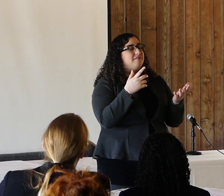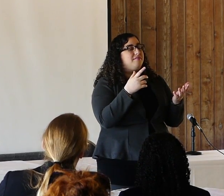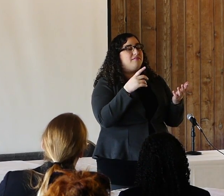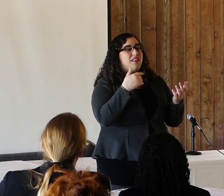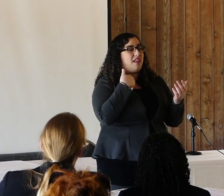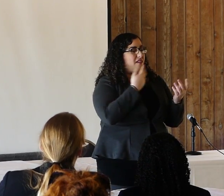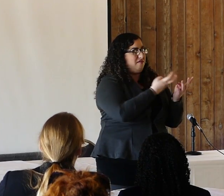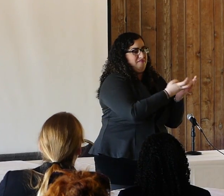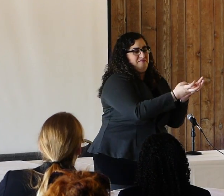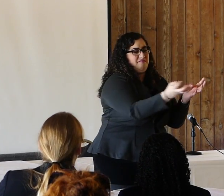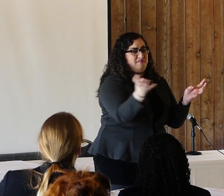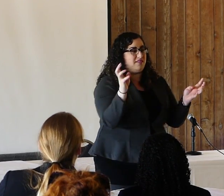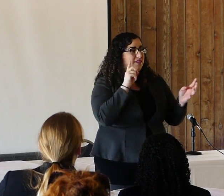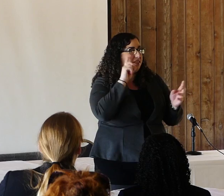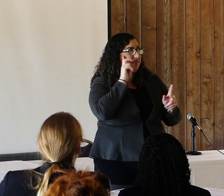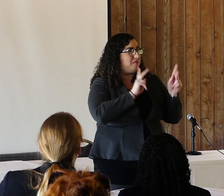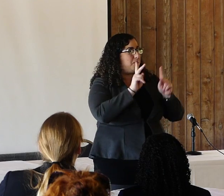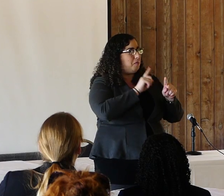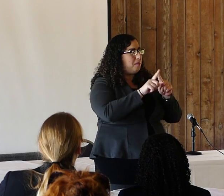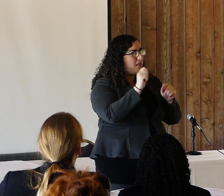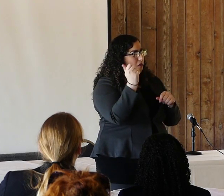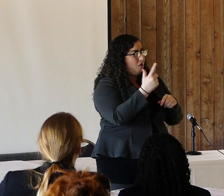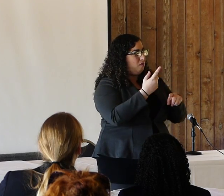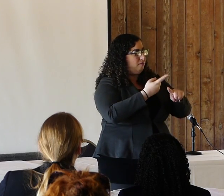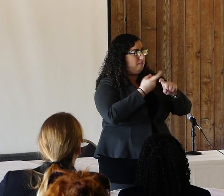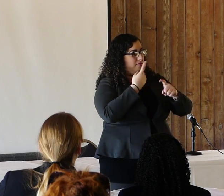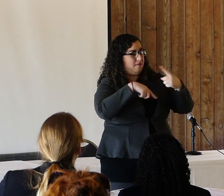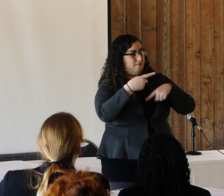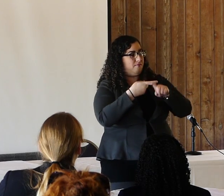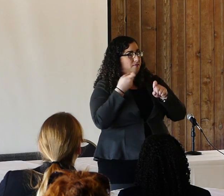the school system. And who is deaf.